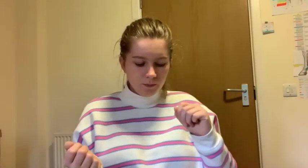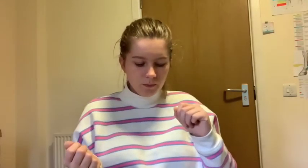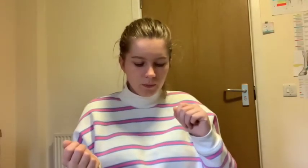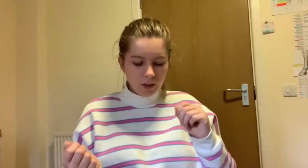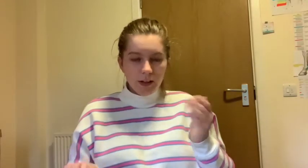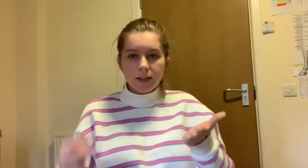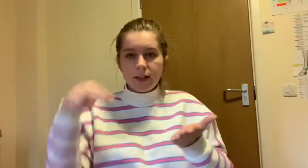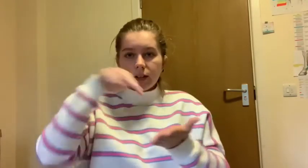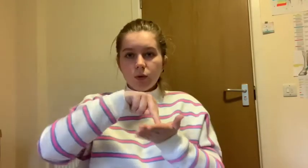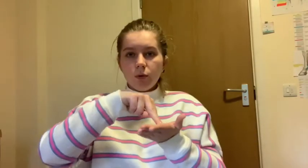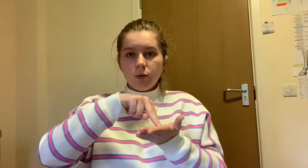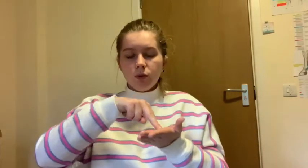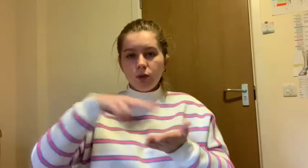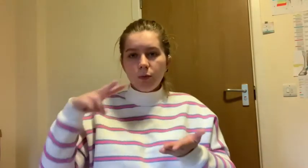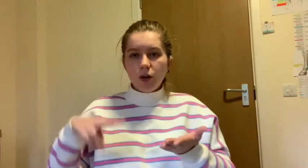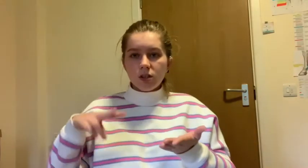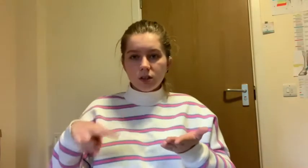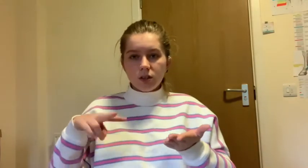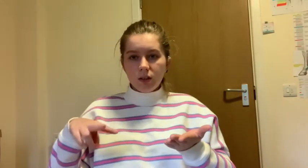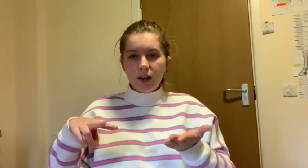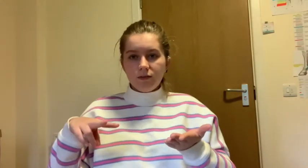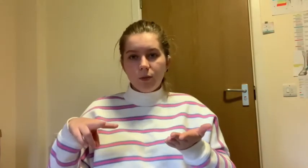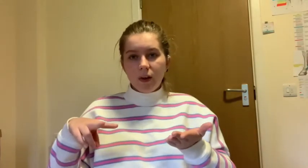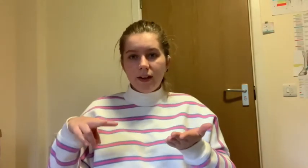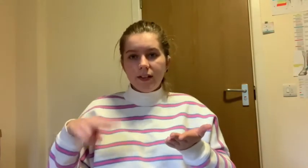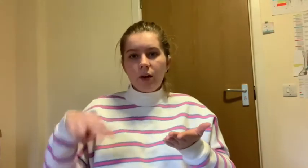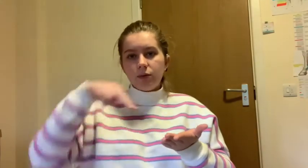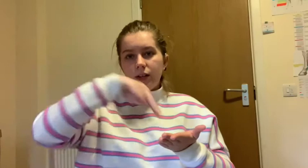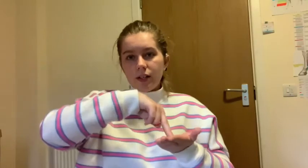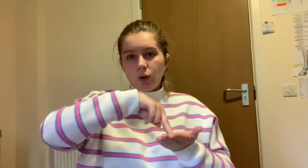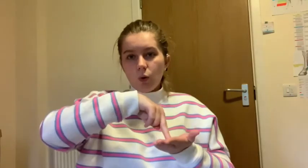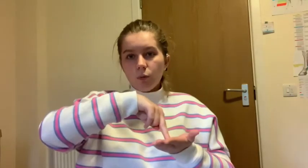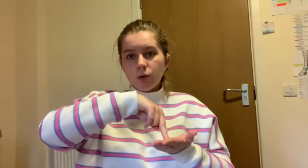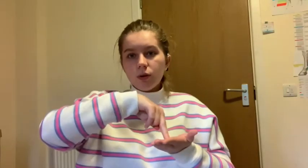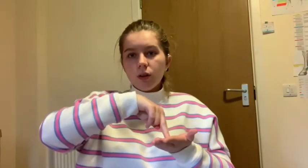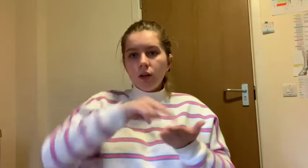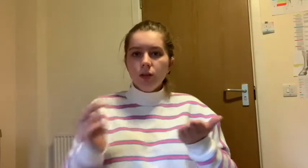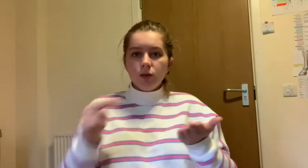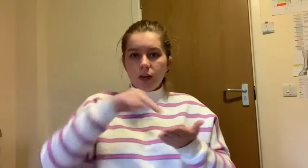"Get up" so the person that was lying down gets up. Get up